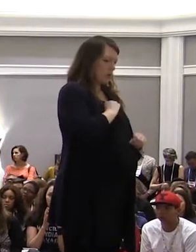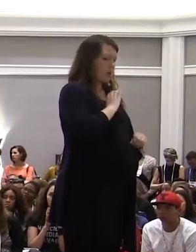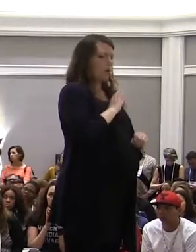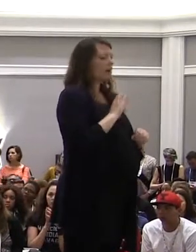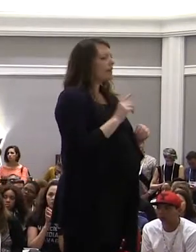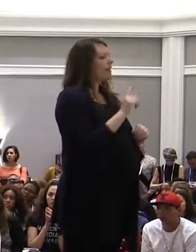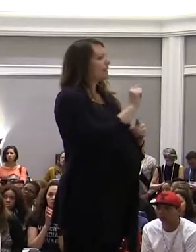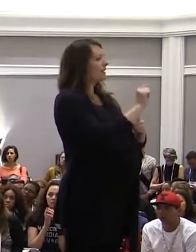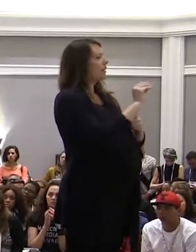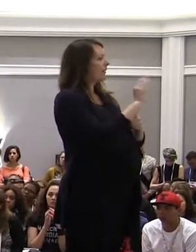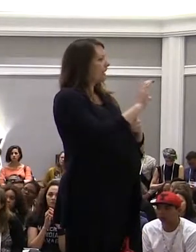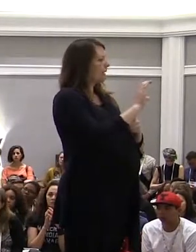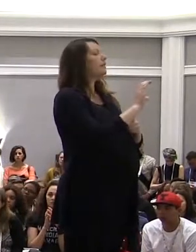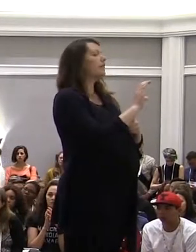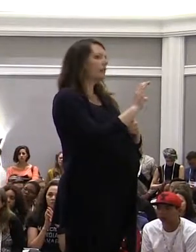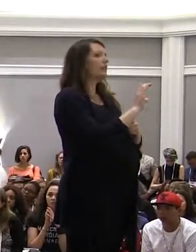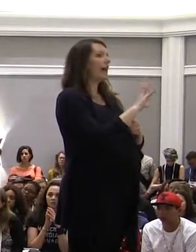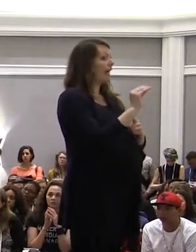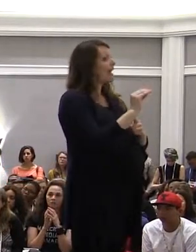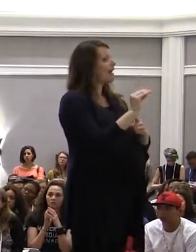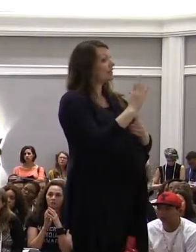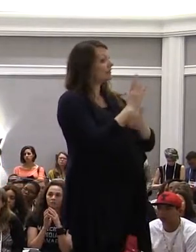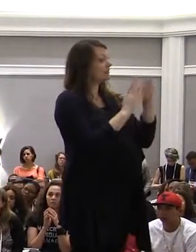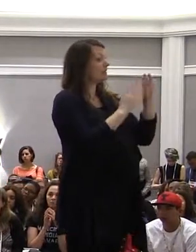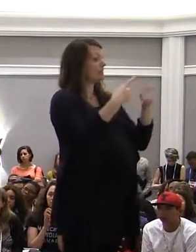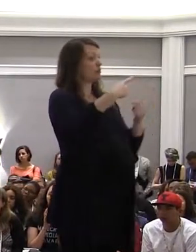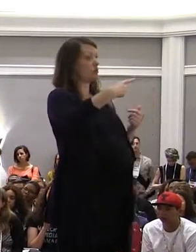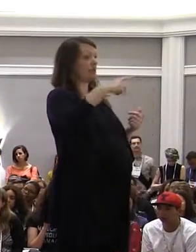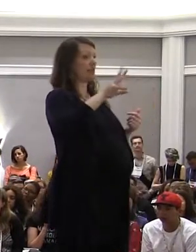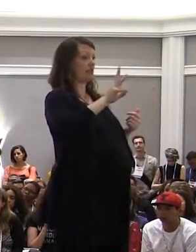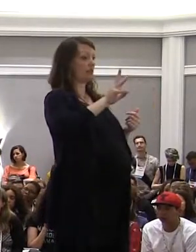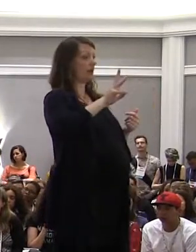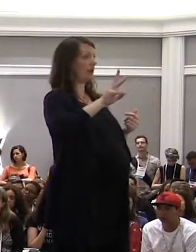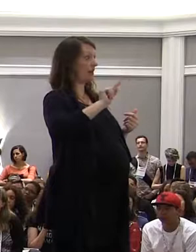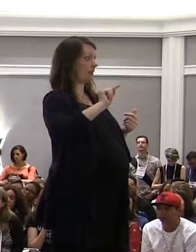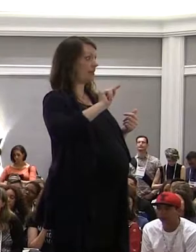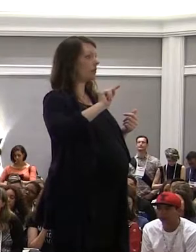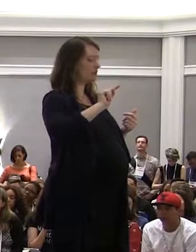along with predominantly white Theatres to address some of the systemic inequities.